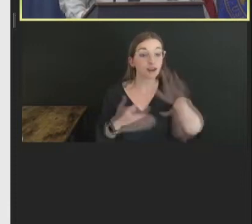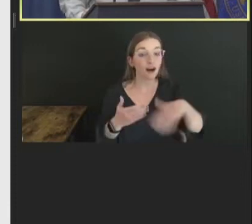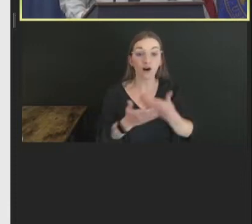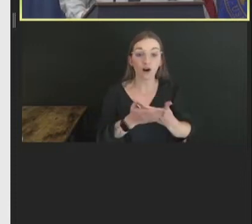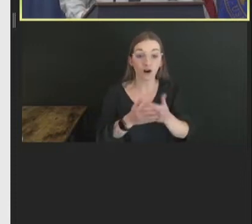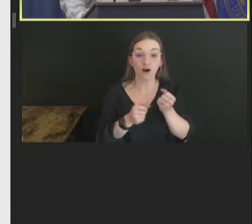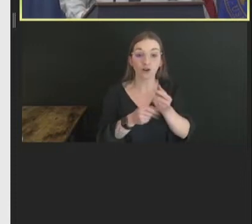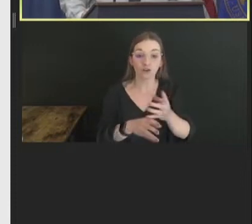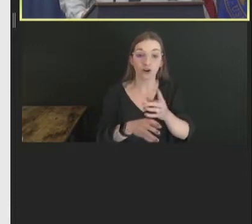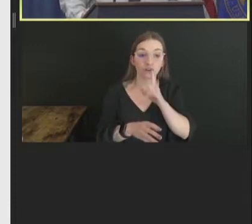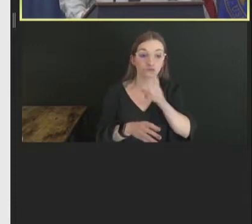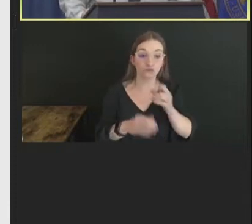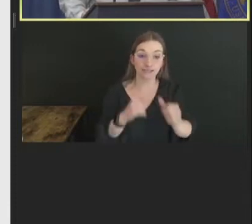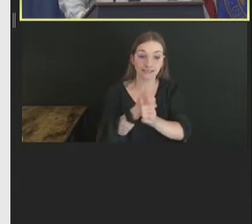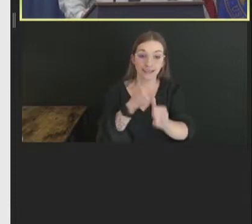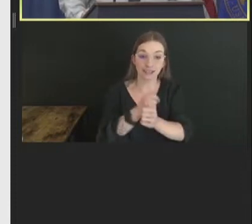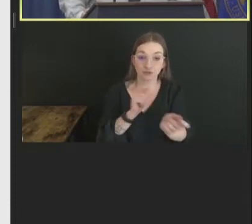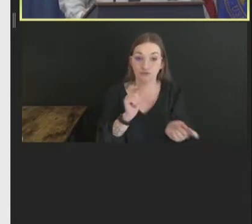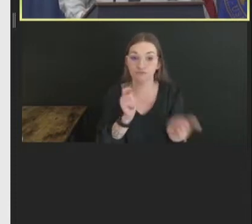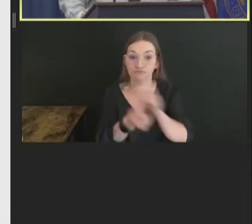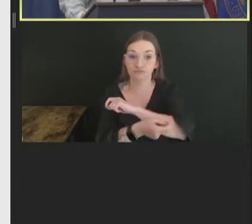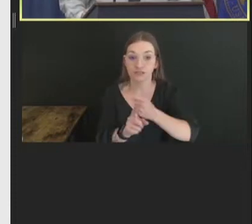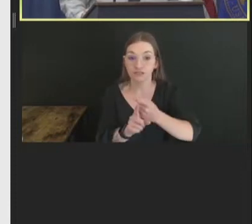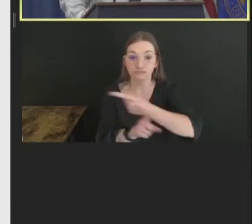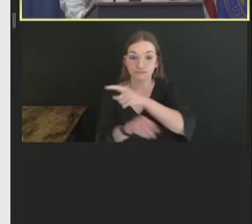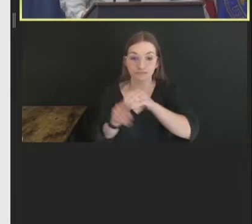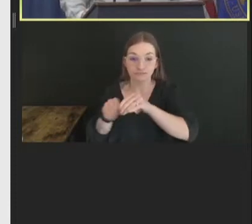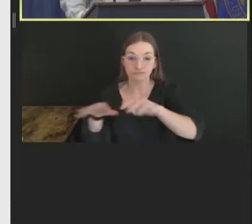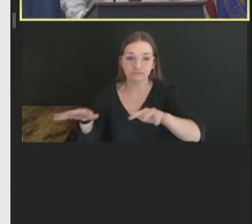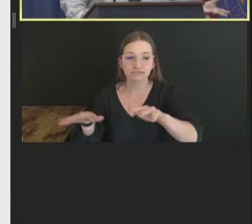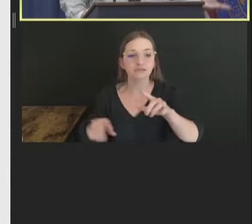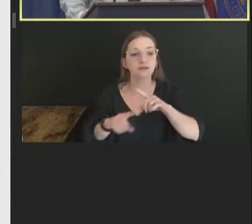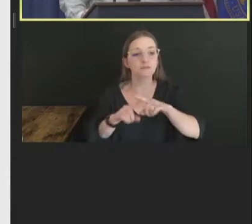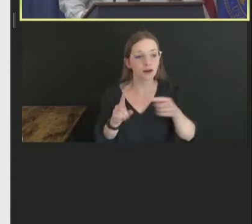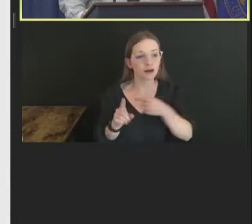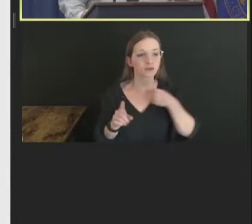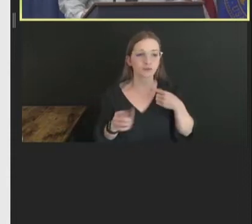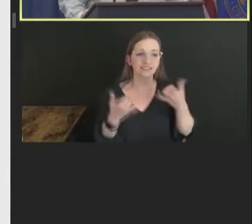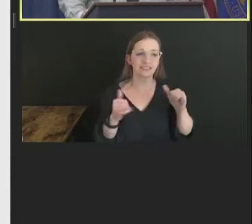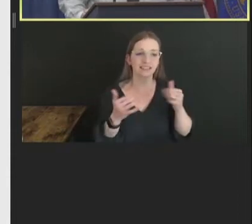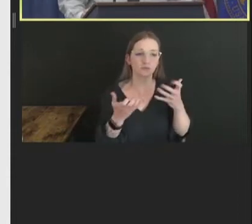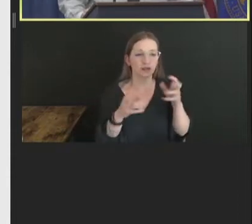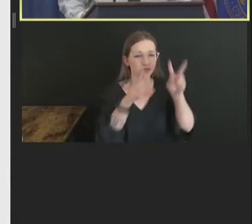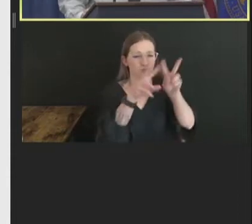where those mutations are affecting virus, both antigenic structure as well as virus replication.